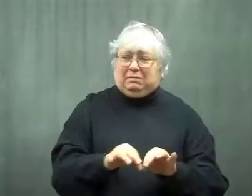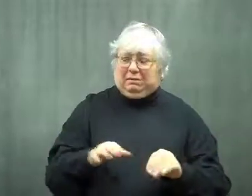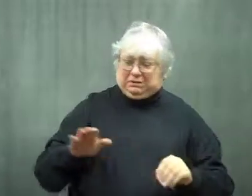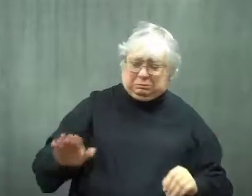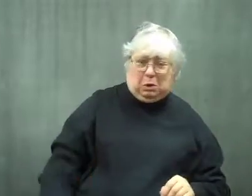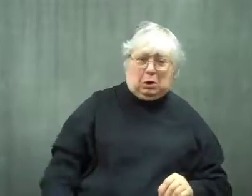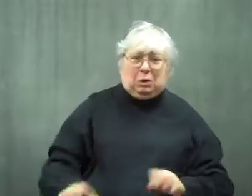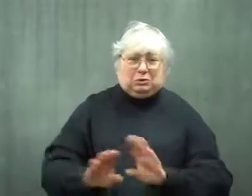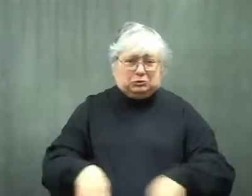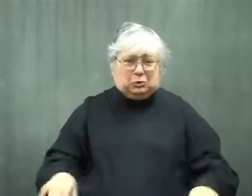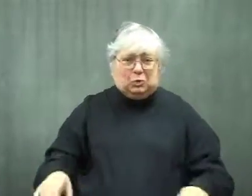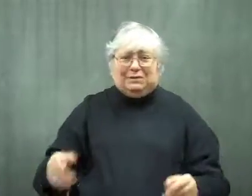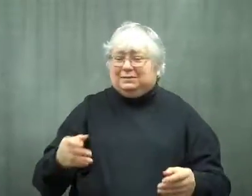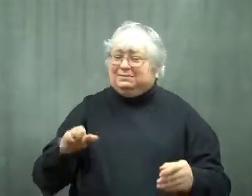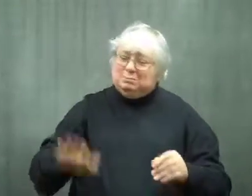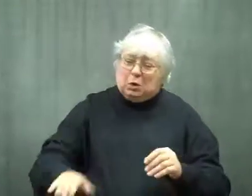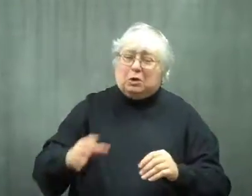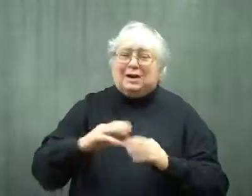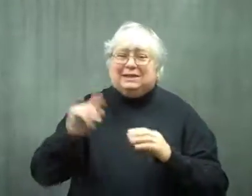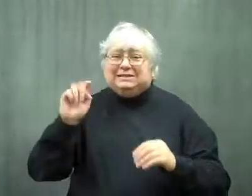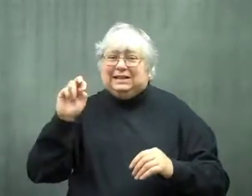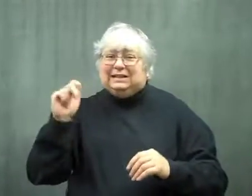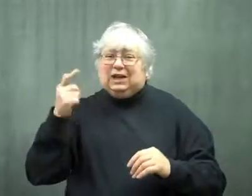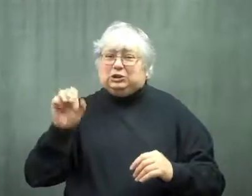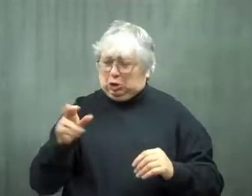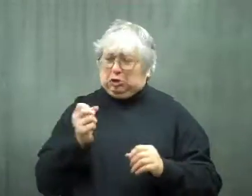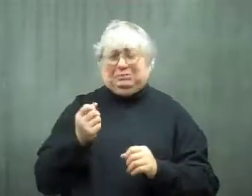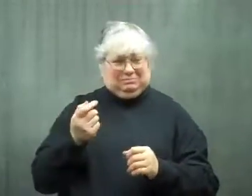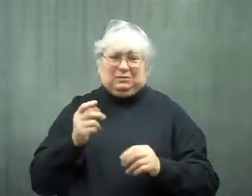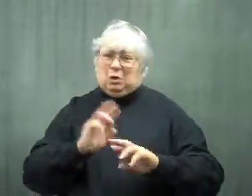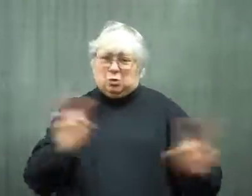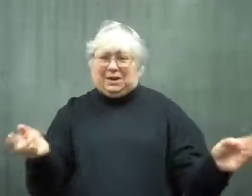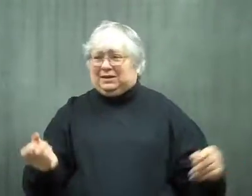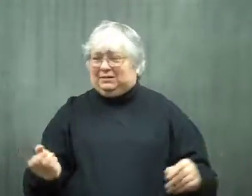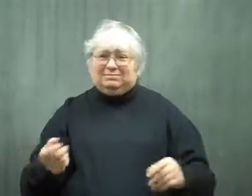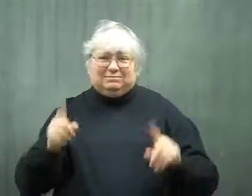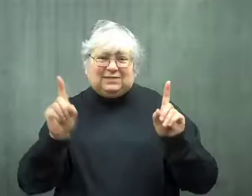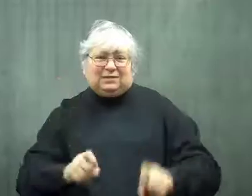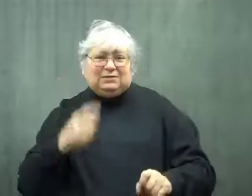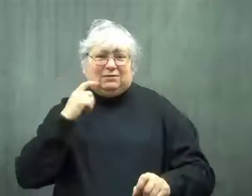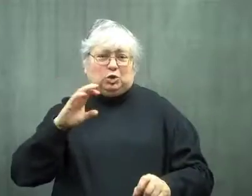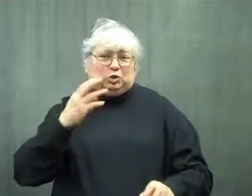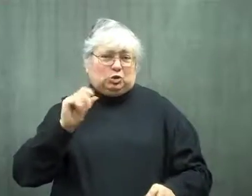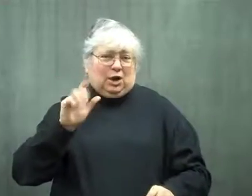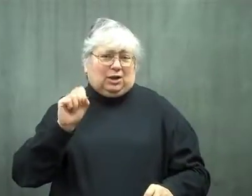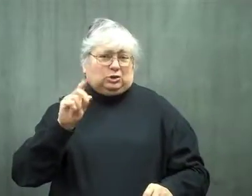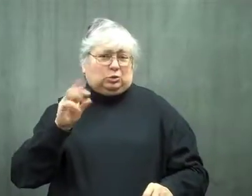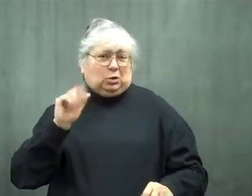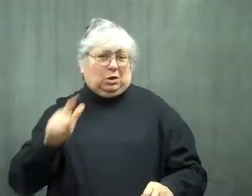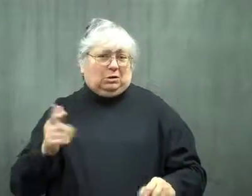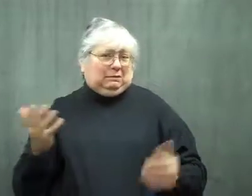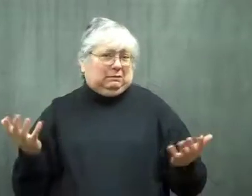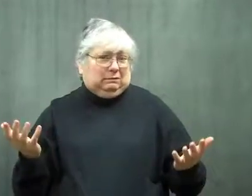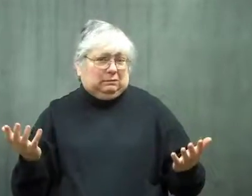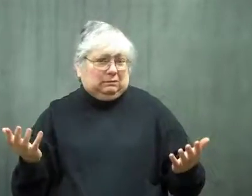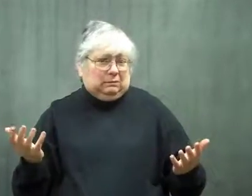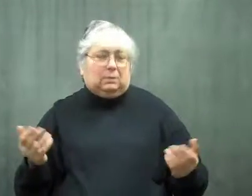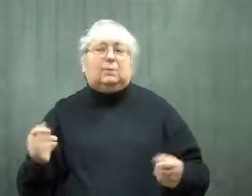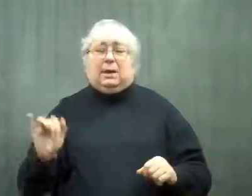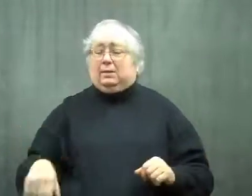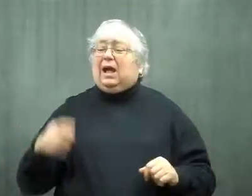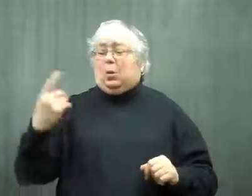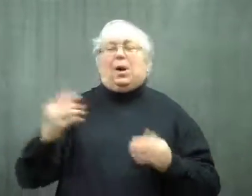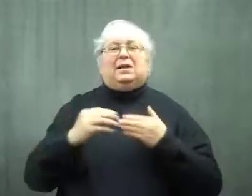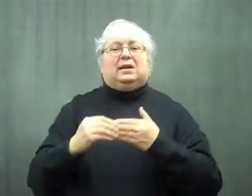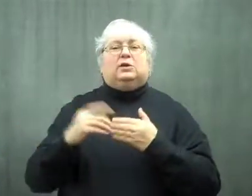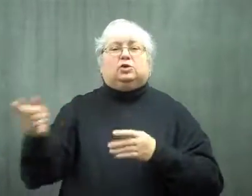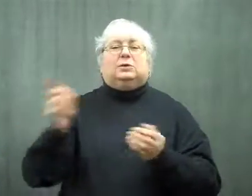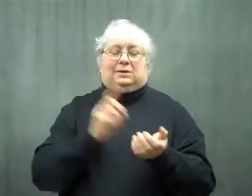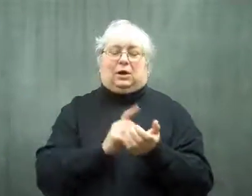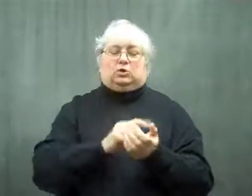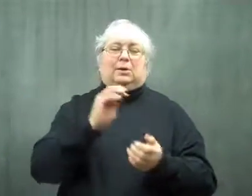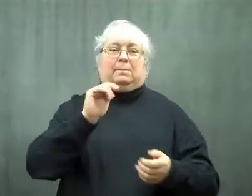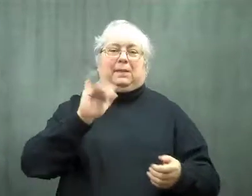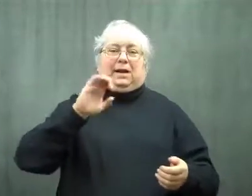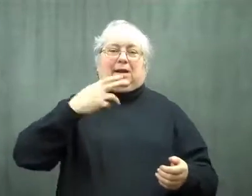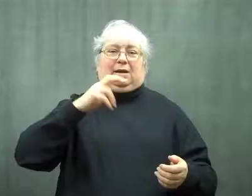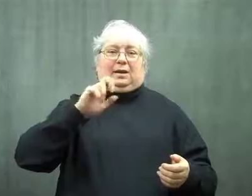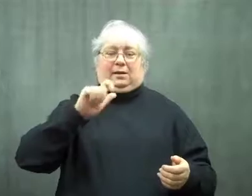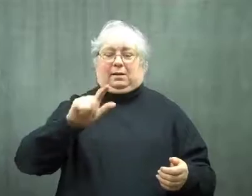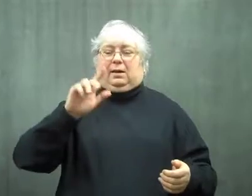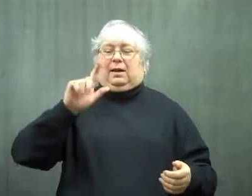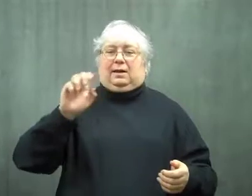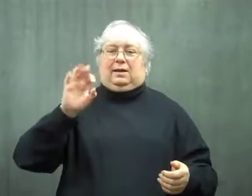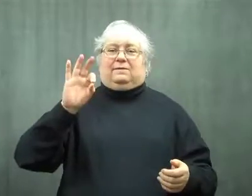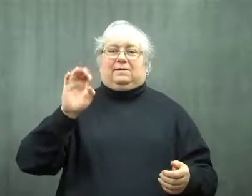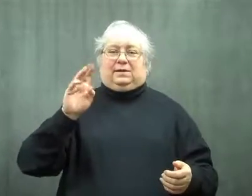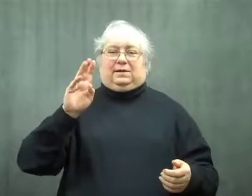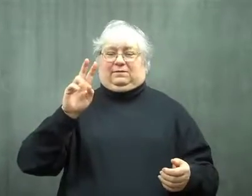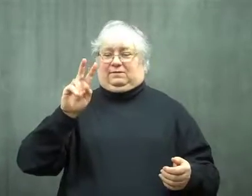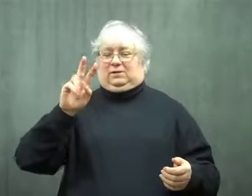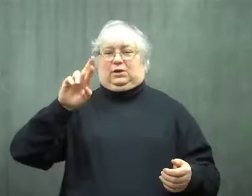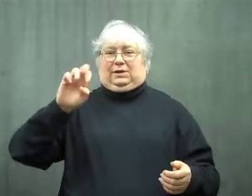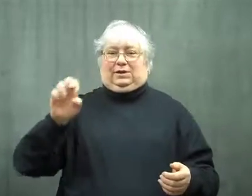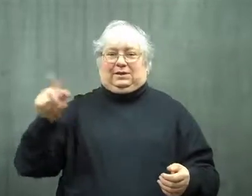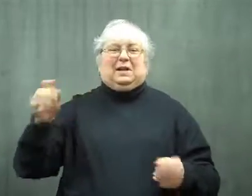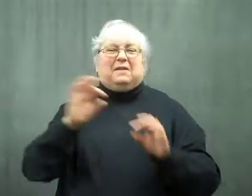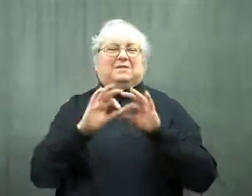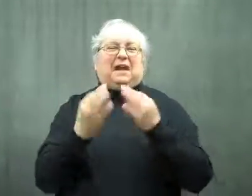was worthwhile to test small children and teenagers for high cholesterol.